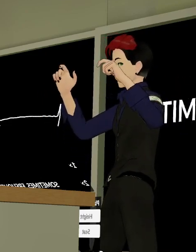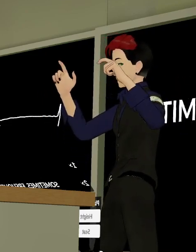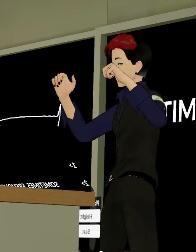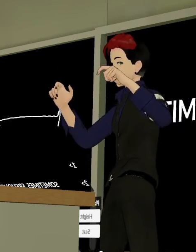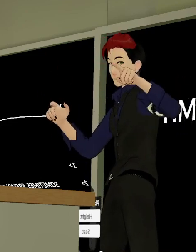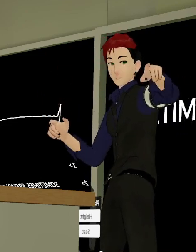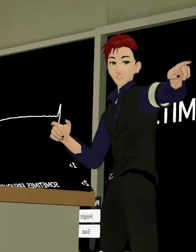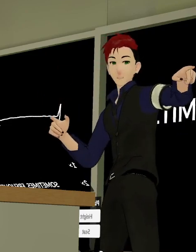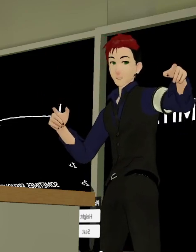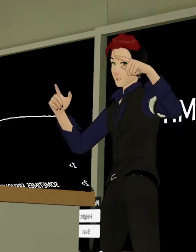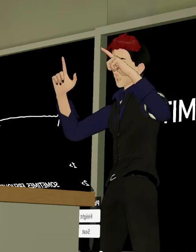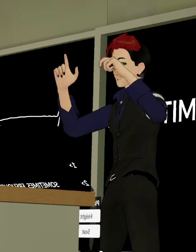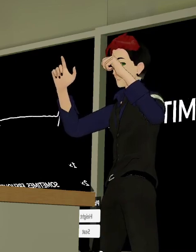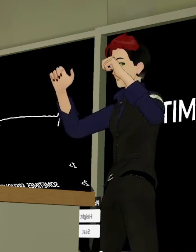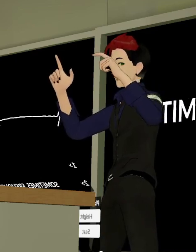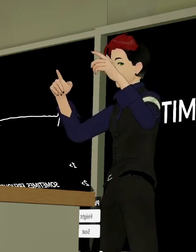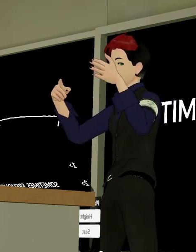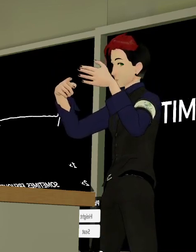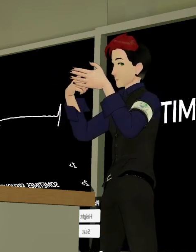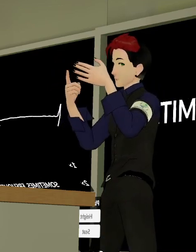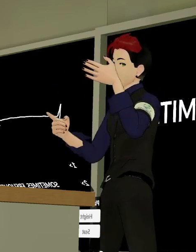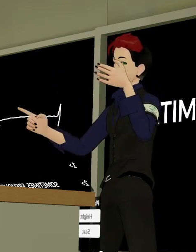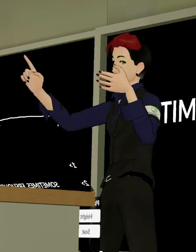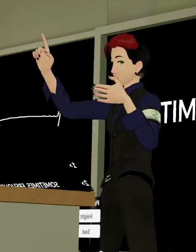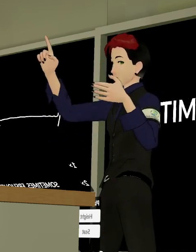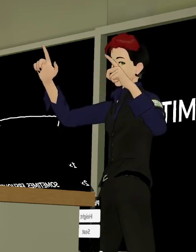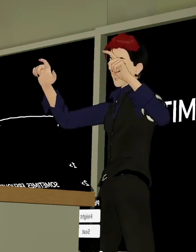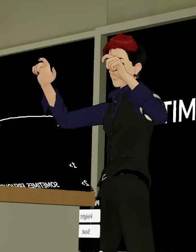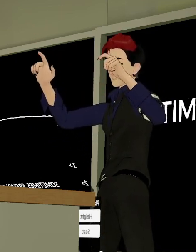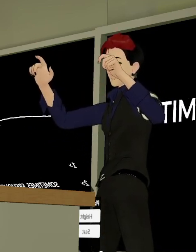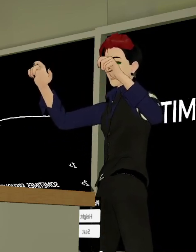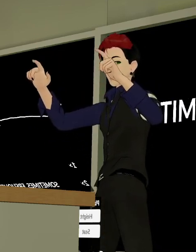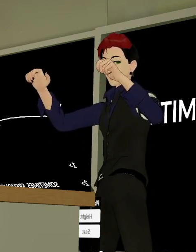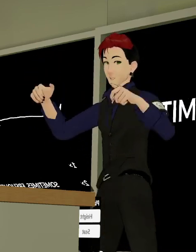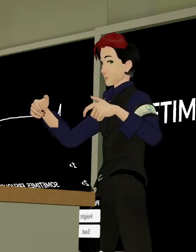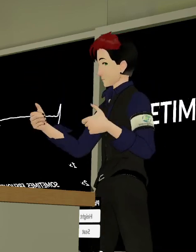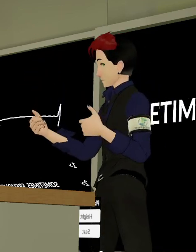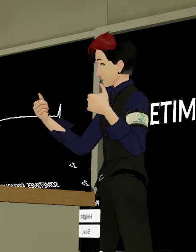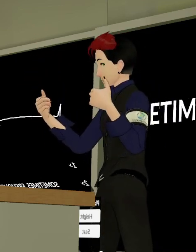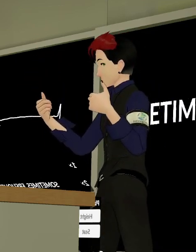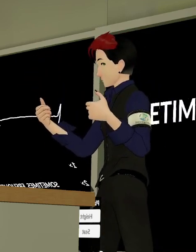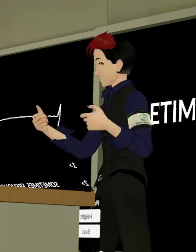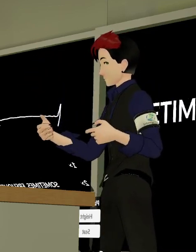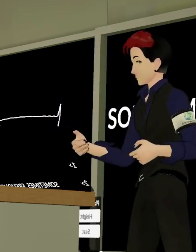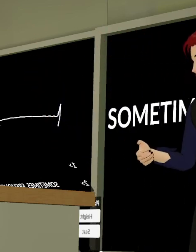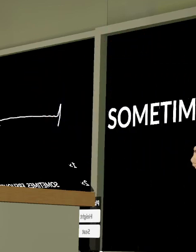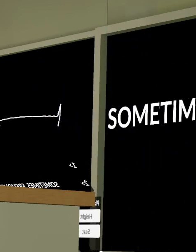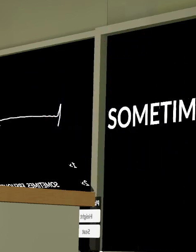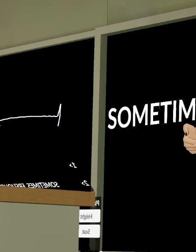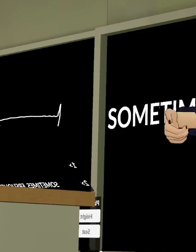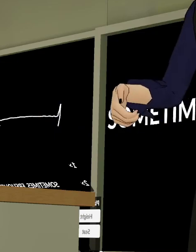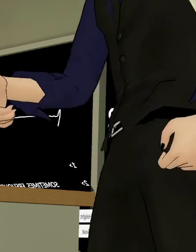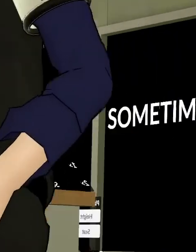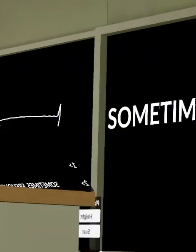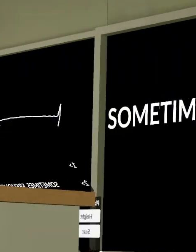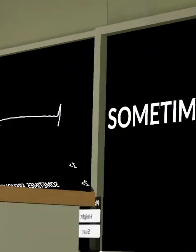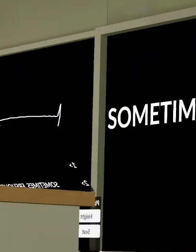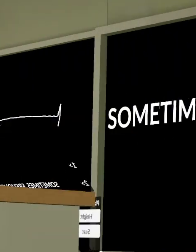our pictures so if you go out here and go to the photo button we're going to go up to the roof and take our class picture